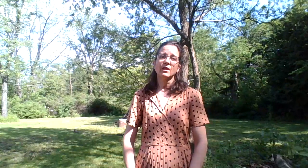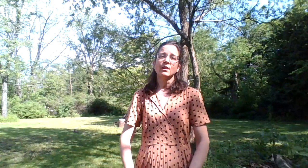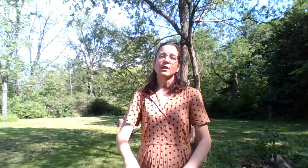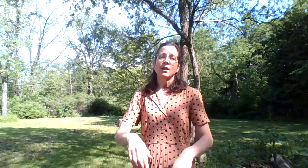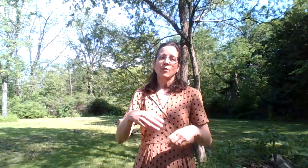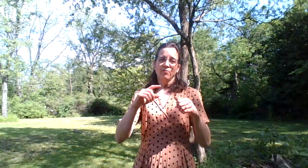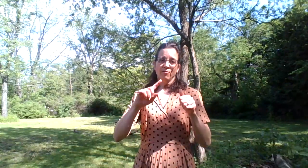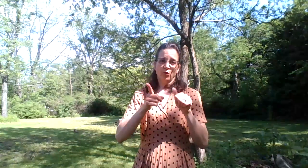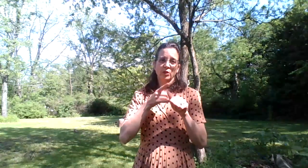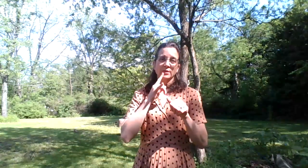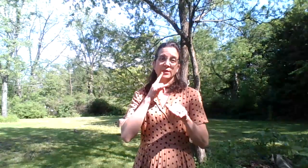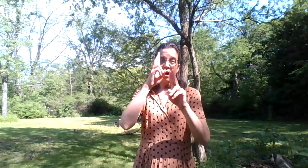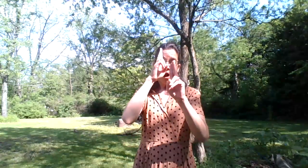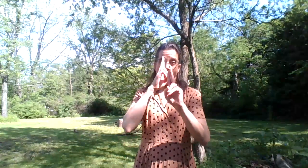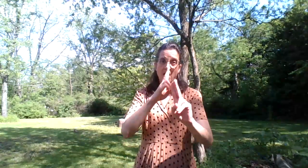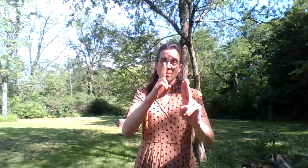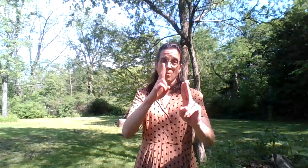The first one is Honorable Mention.